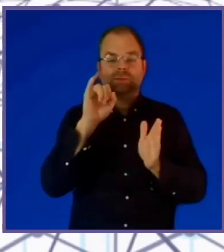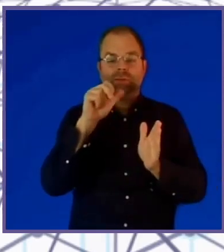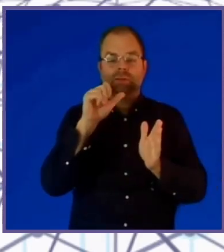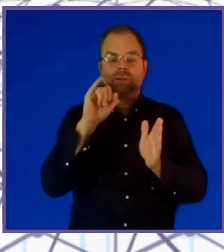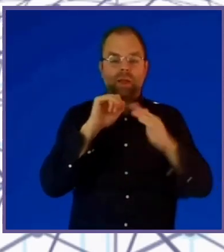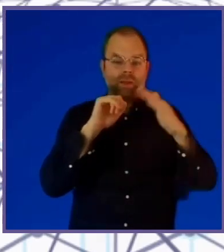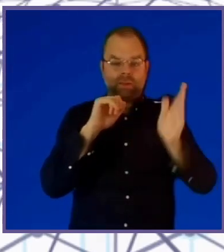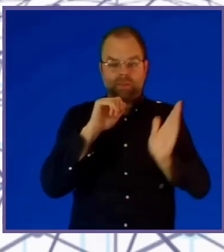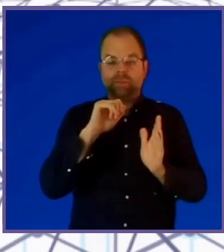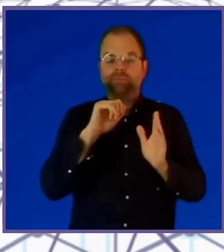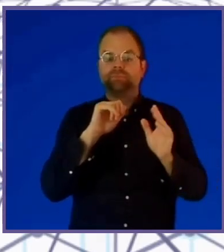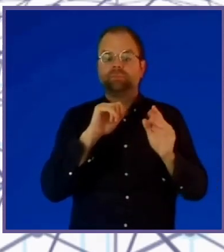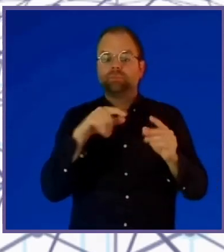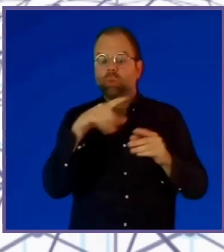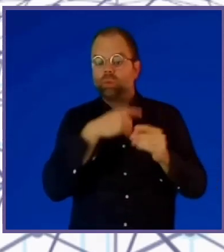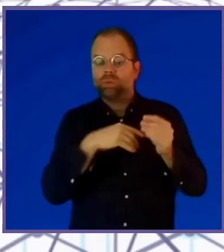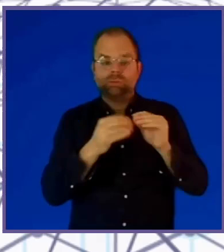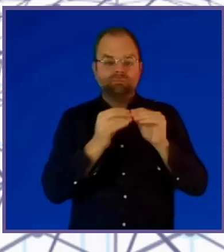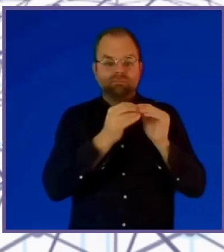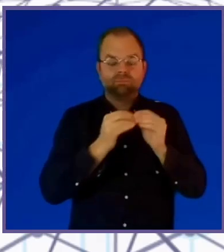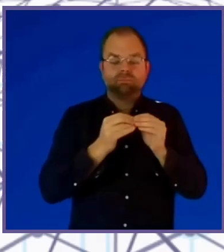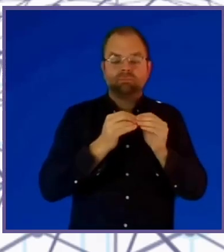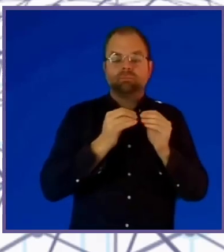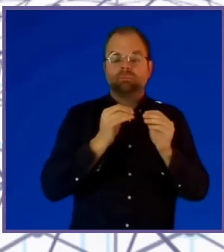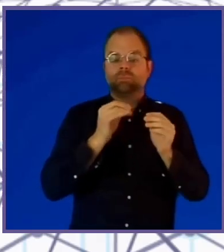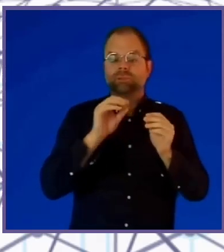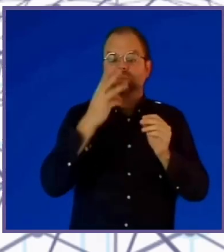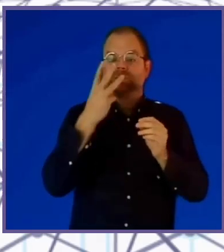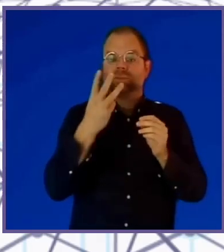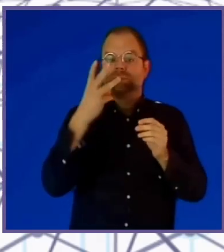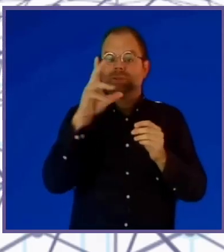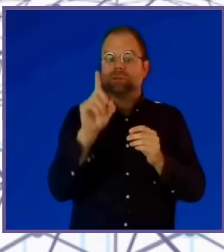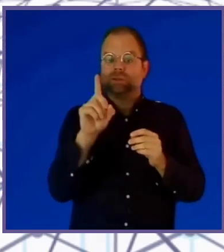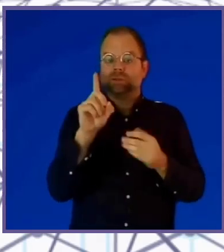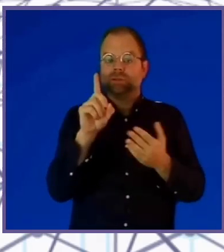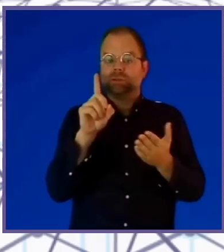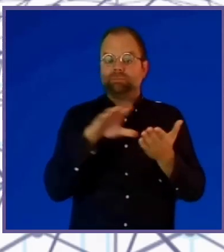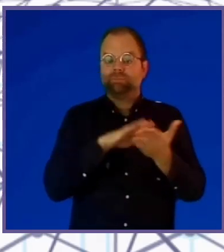Using 3D printers, my wildest fantasy was actually coming to life.